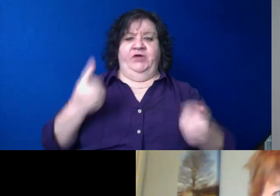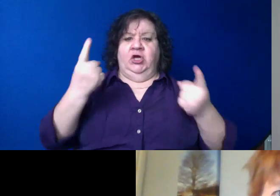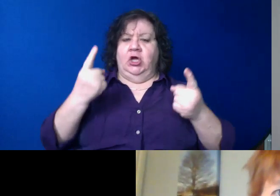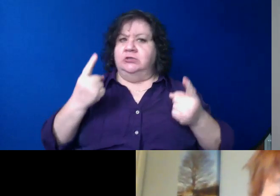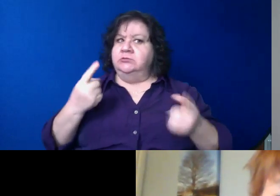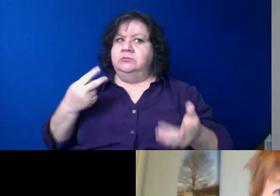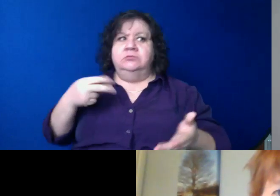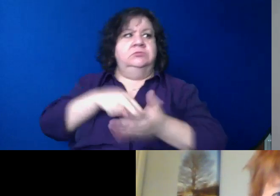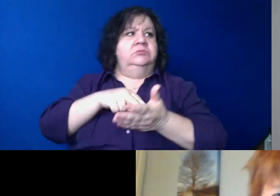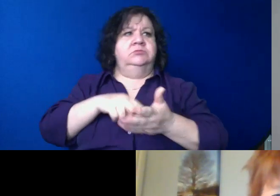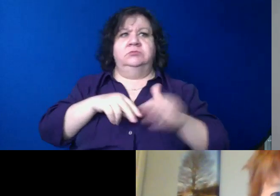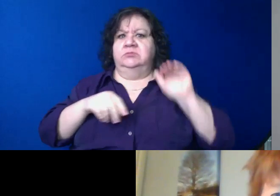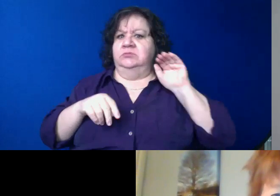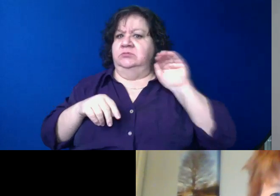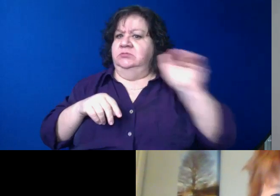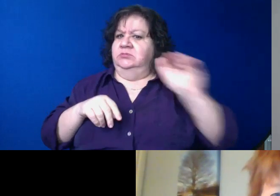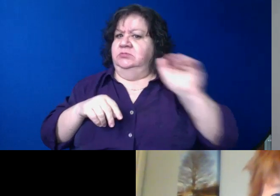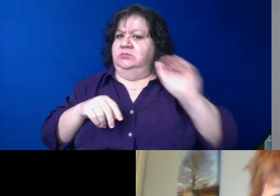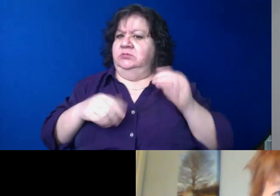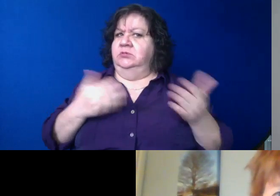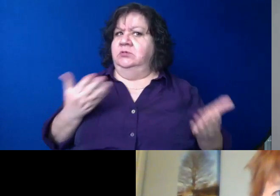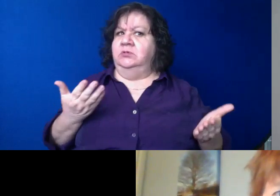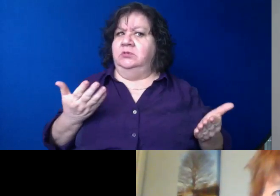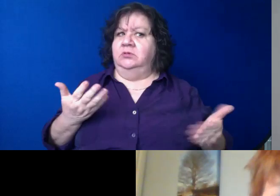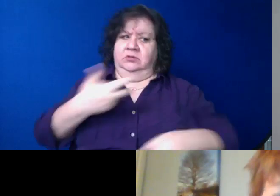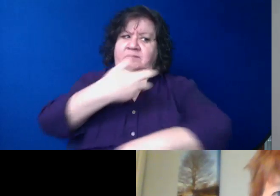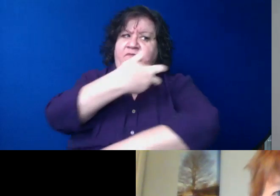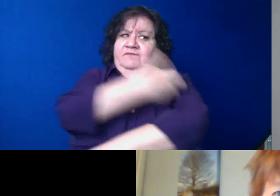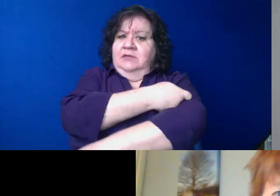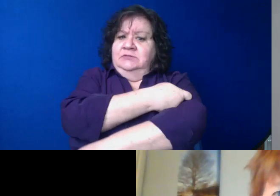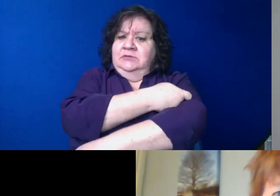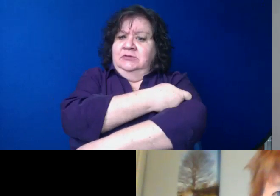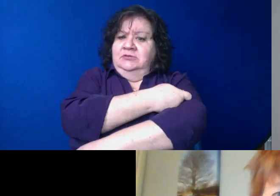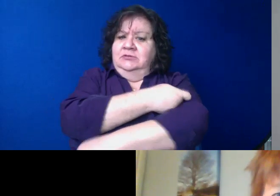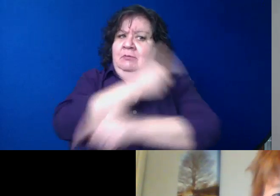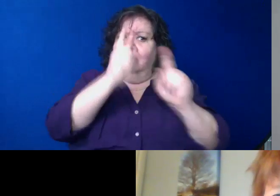in covet 19 vaccinations and the fact that if we are not prioritized we are not going to be